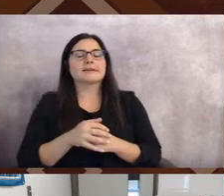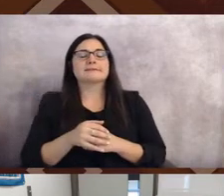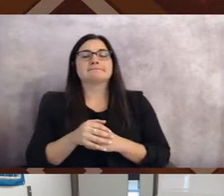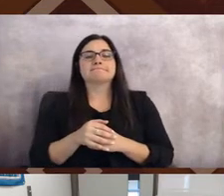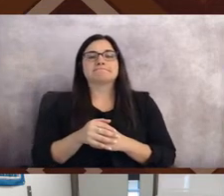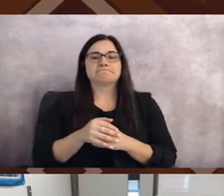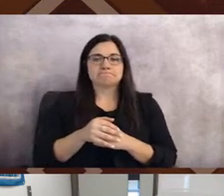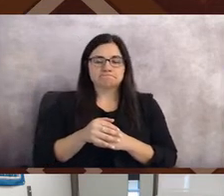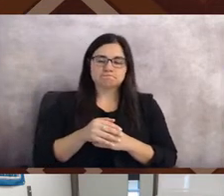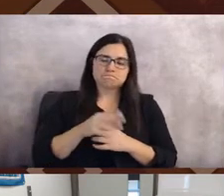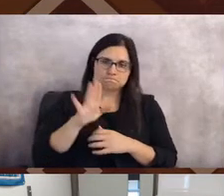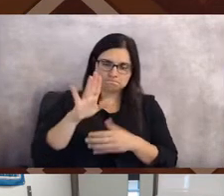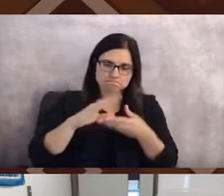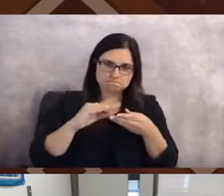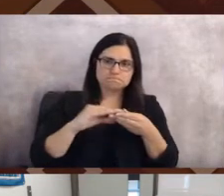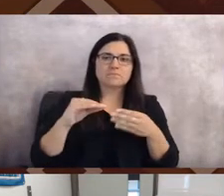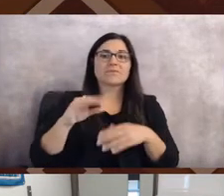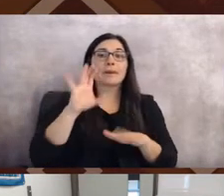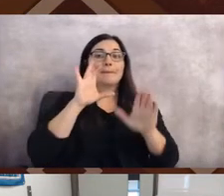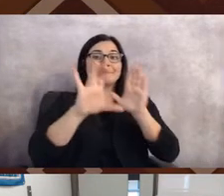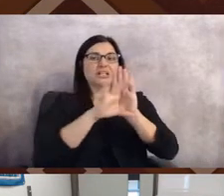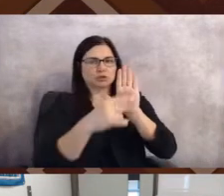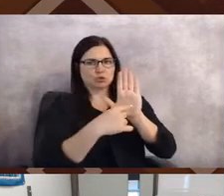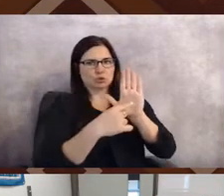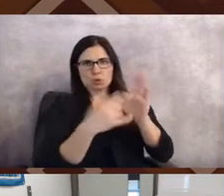Well, the pictures kind of covering it up, but